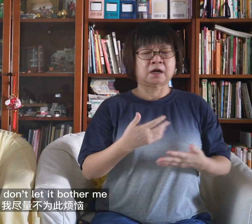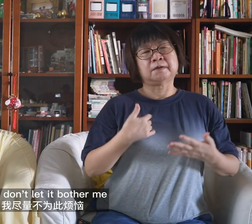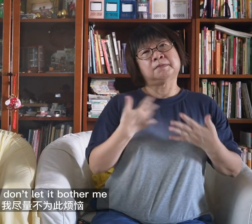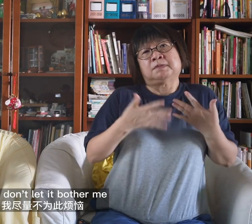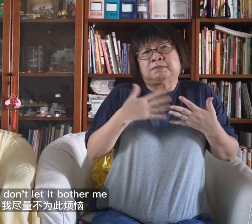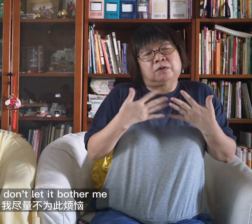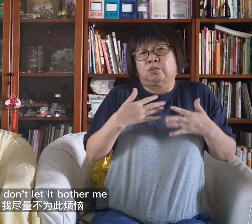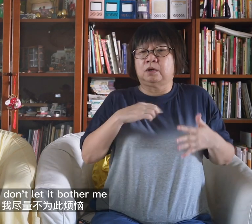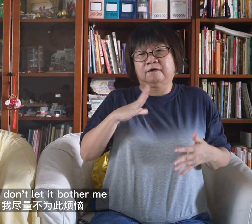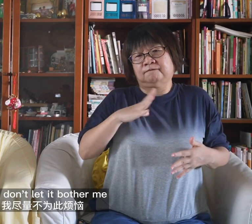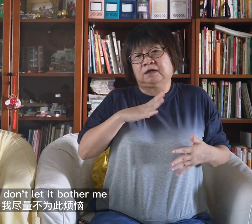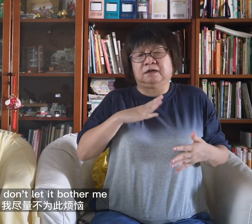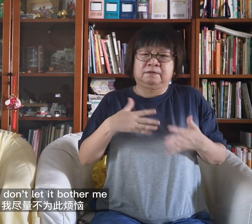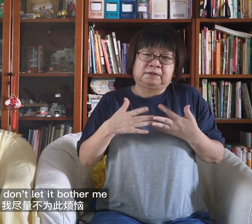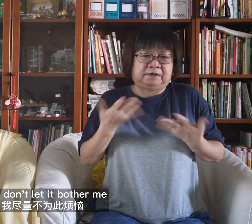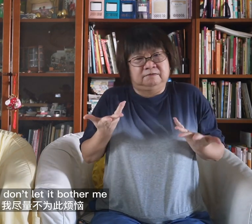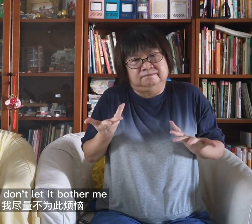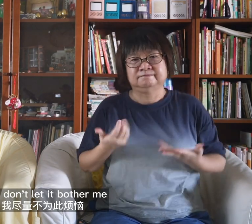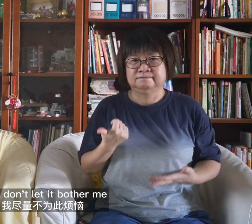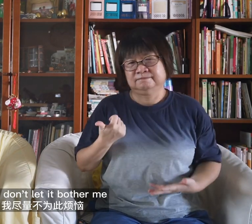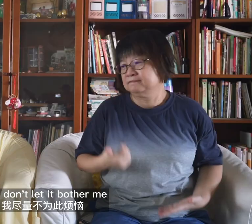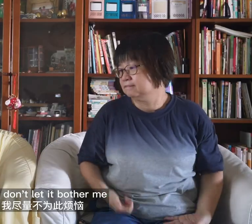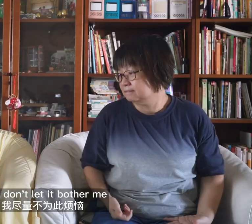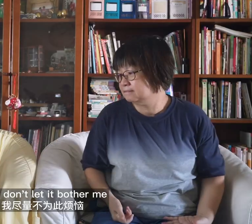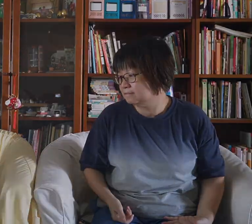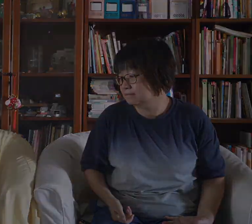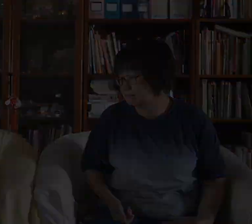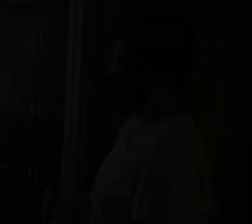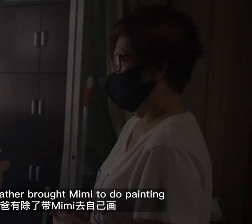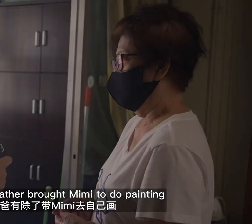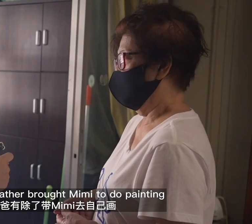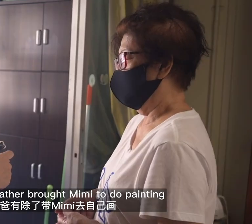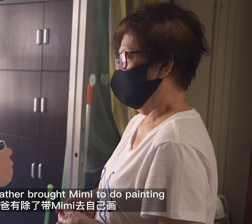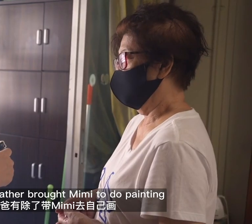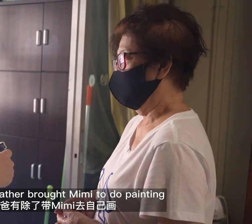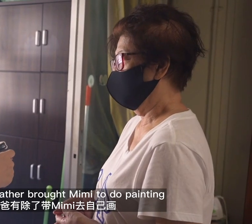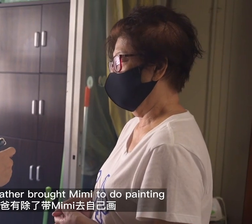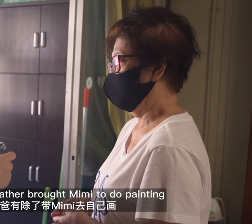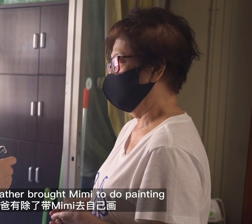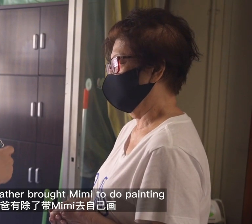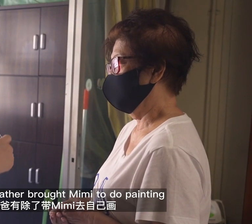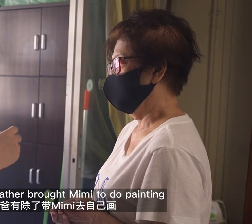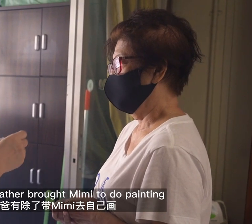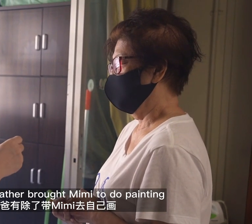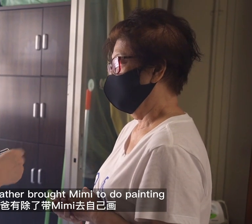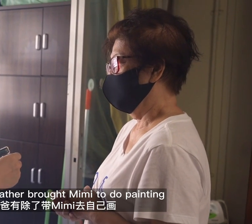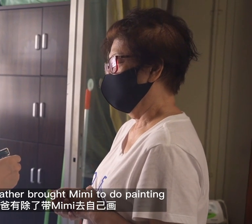but I don't let it bother me Other than her father brought Mimi to do painting